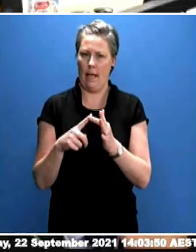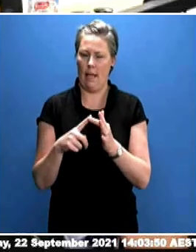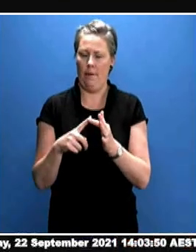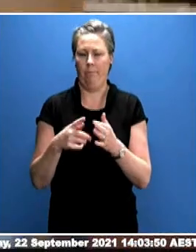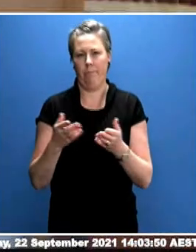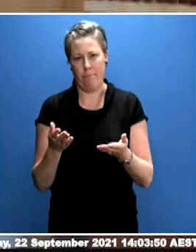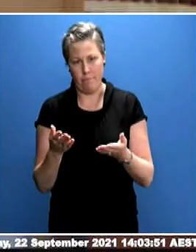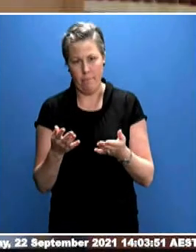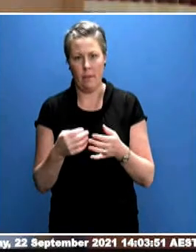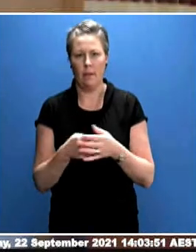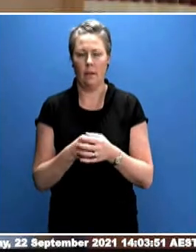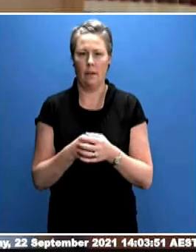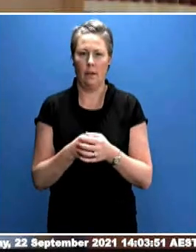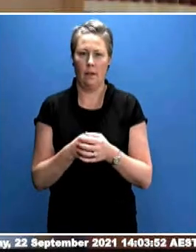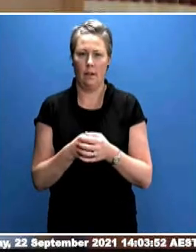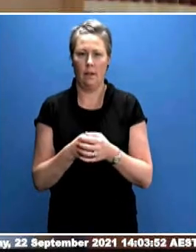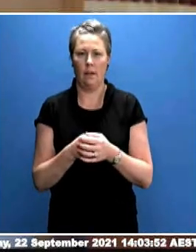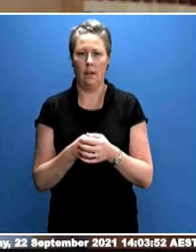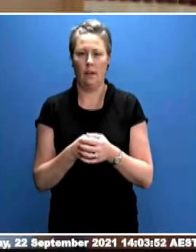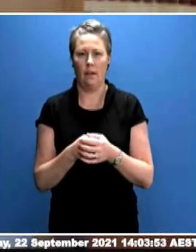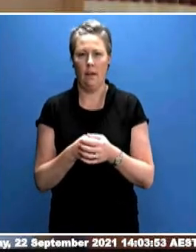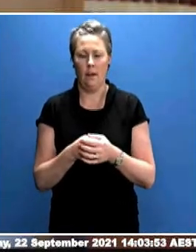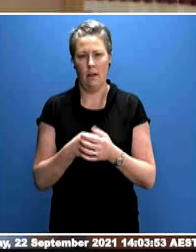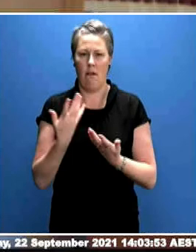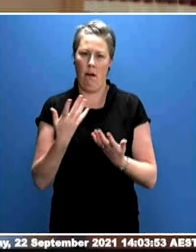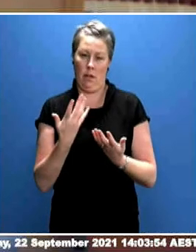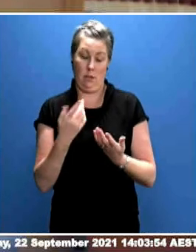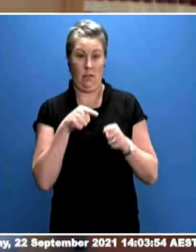legislative framework and also, to understand that the Kath French is a